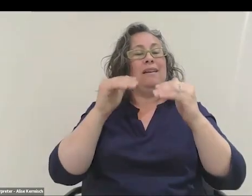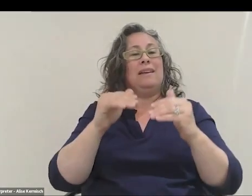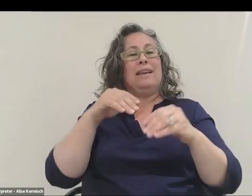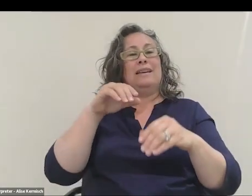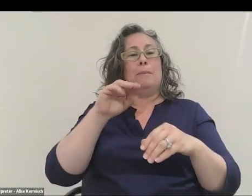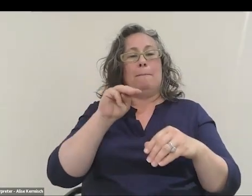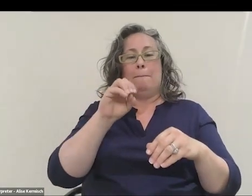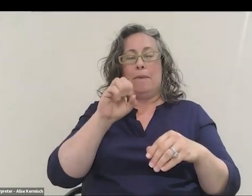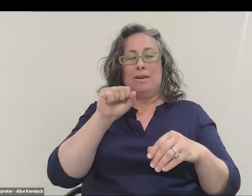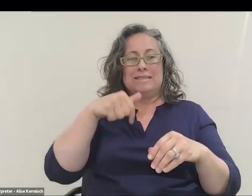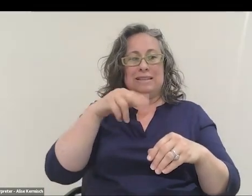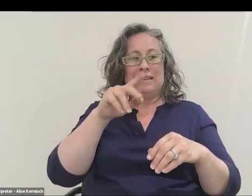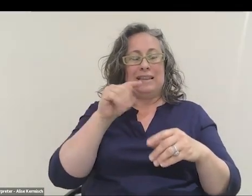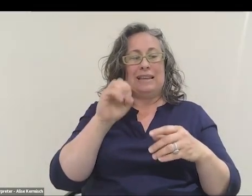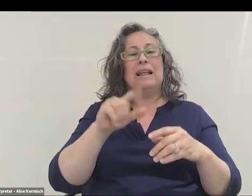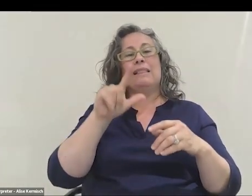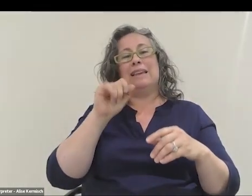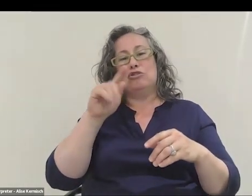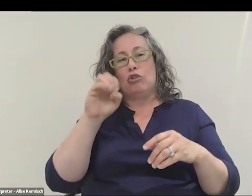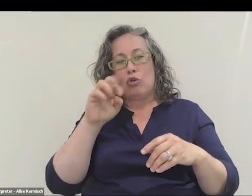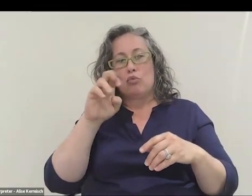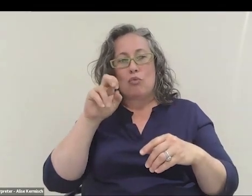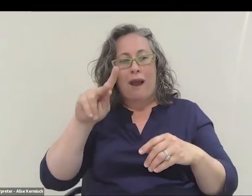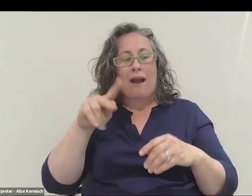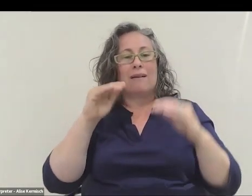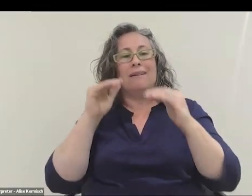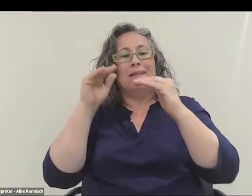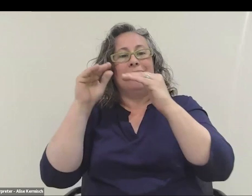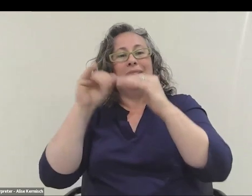Then we went to Little Rock, Arkansas, Indiana.